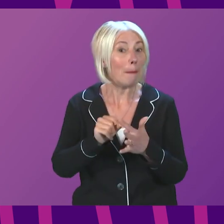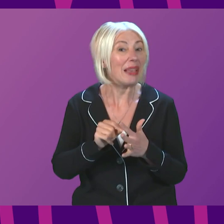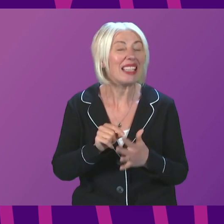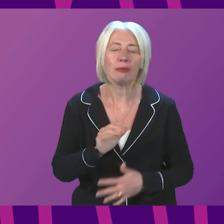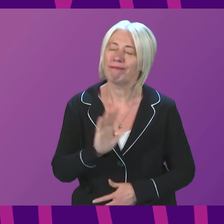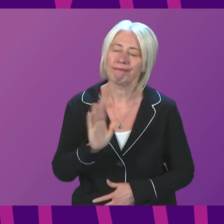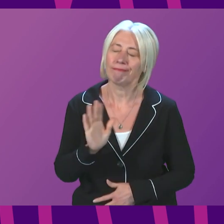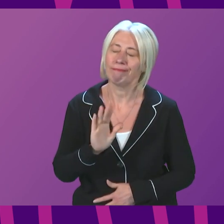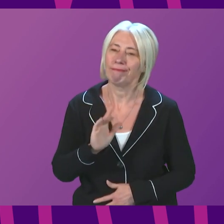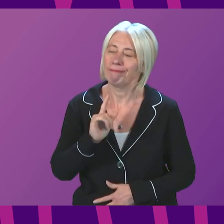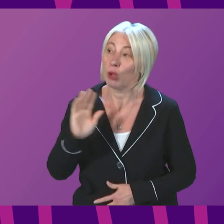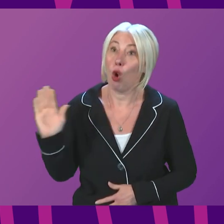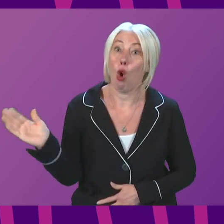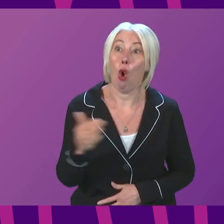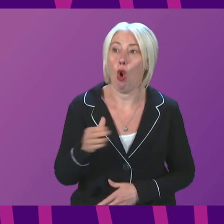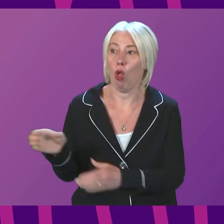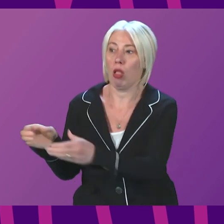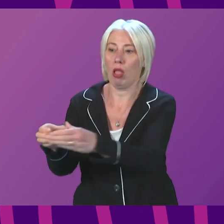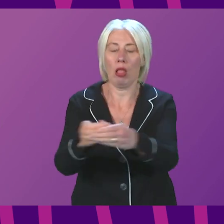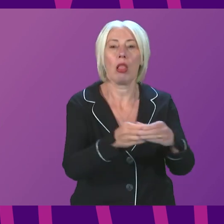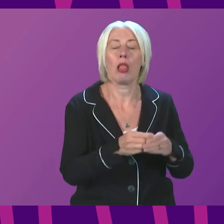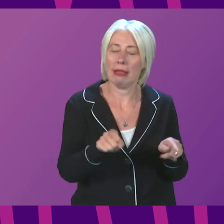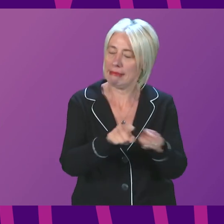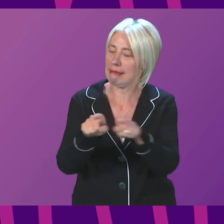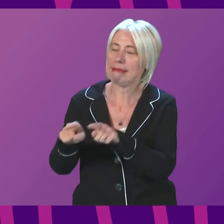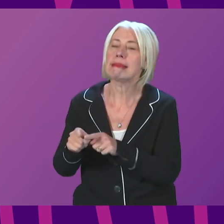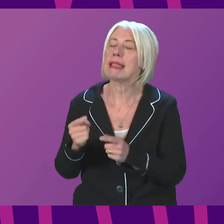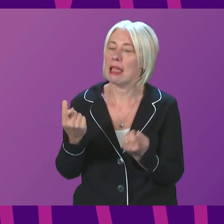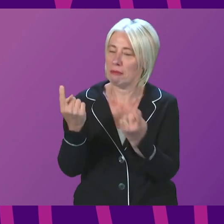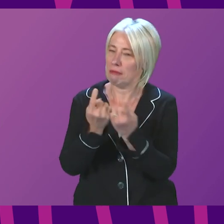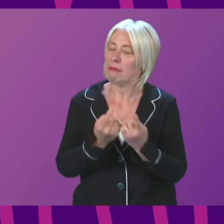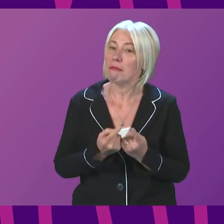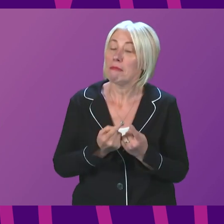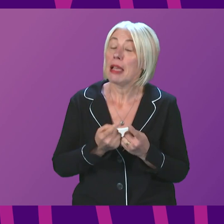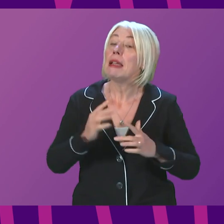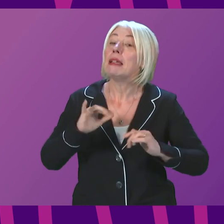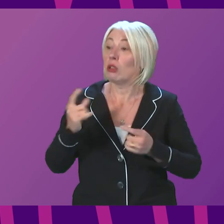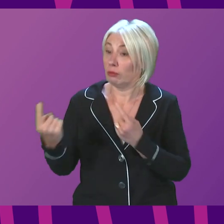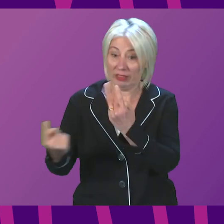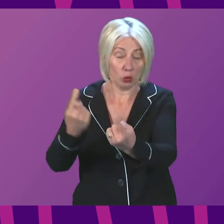All parties have faced such issues and all parties have, at times, been criticised for